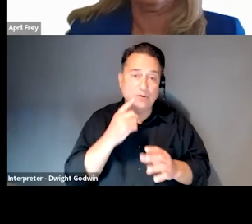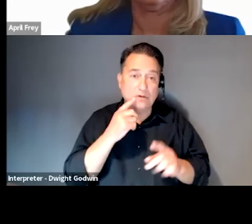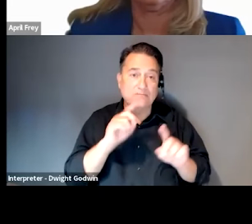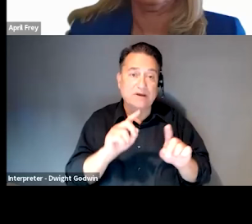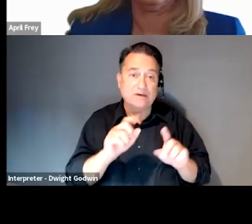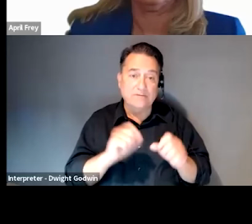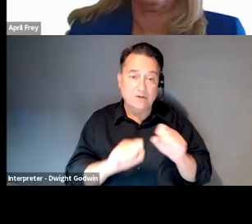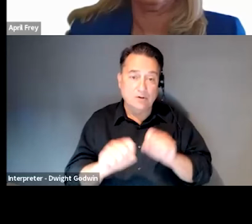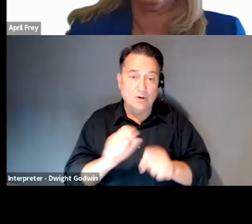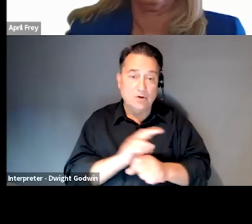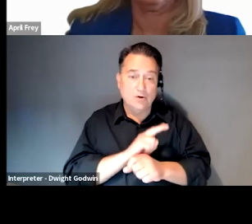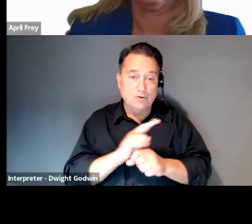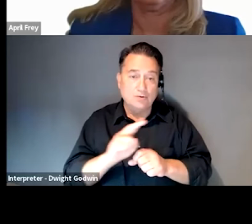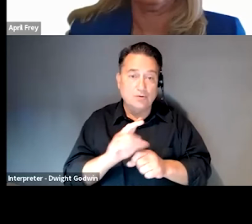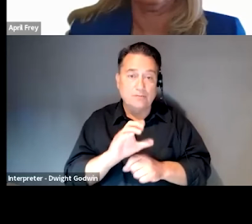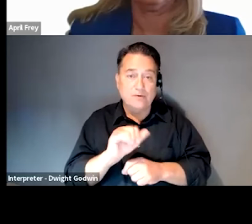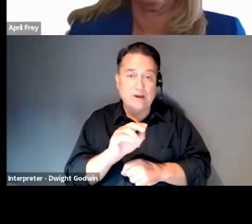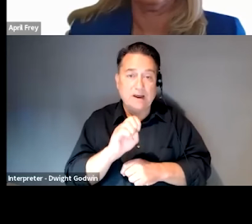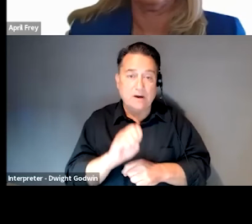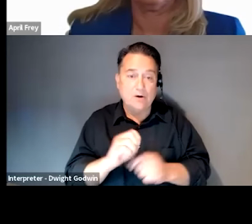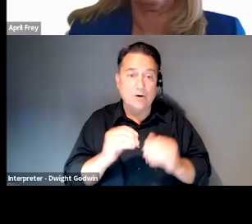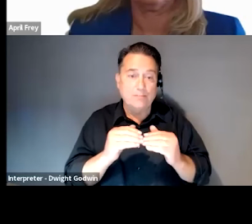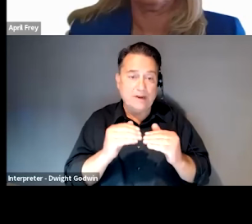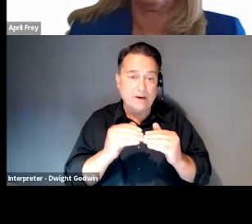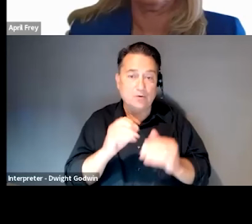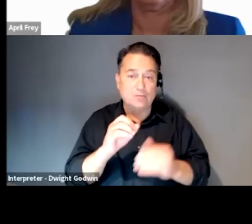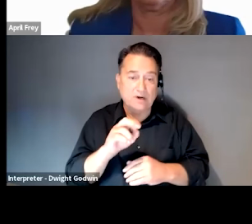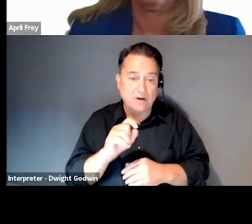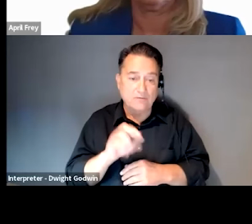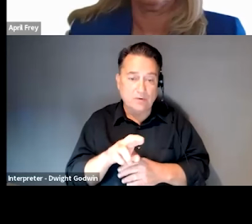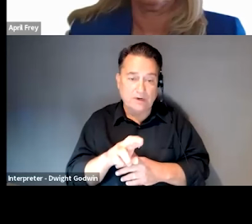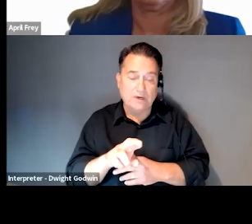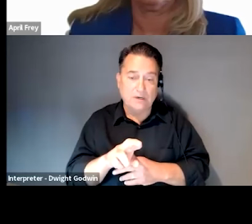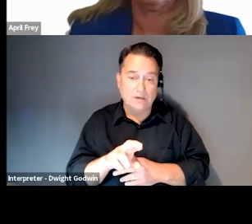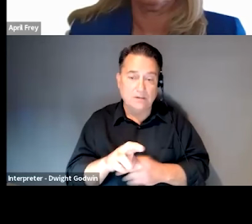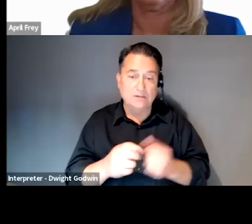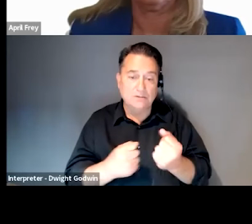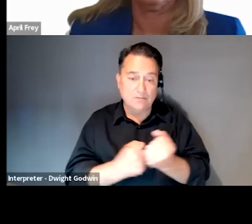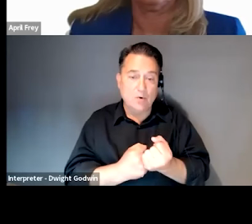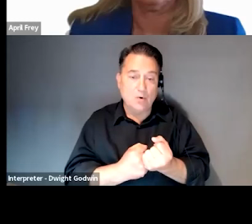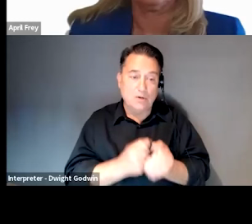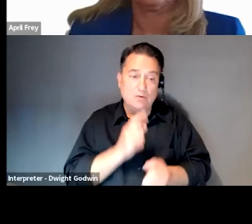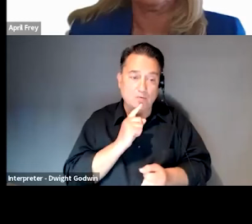is the use of peer recovery supports. This is a great resource here on this slide to help you learn more about the best way